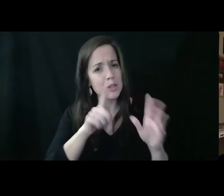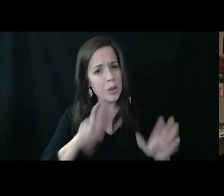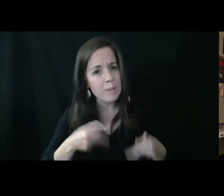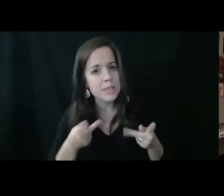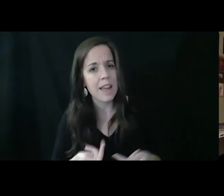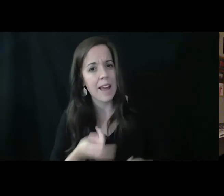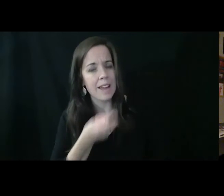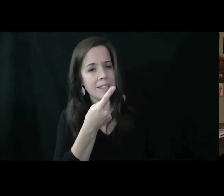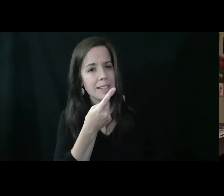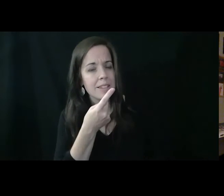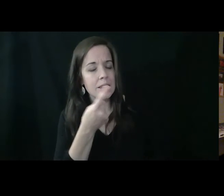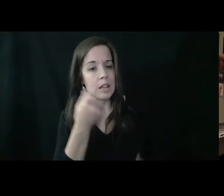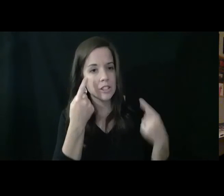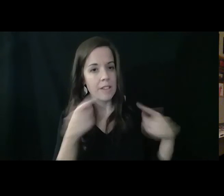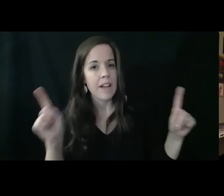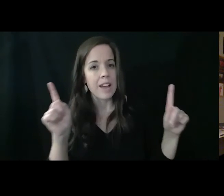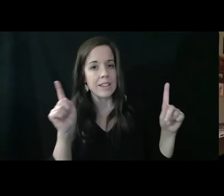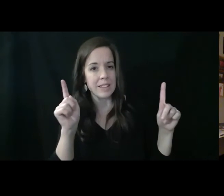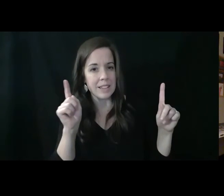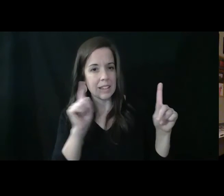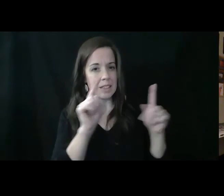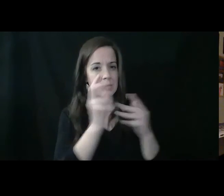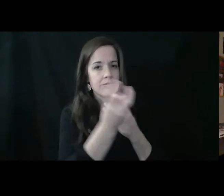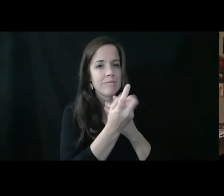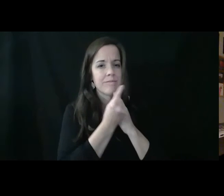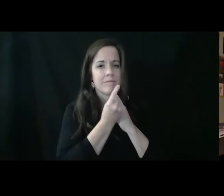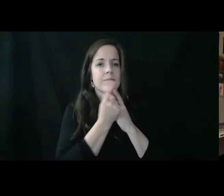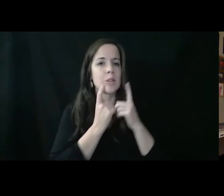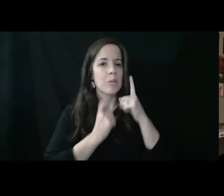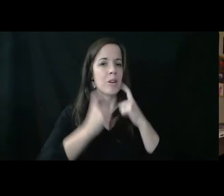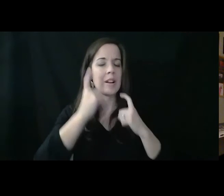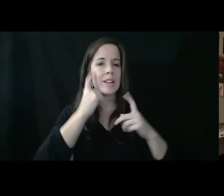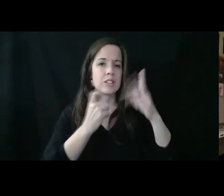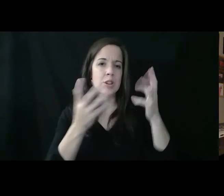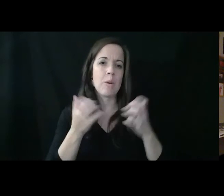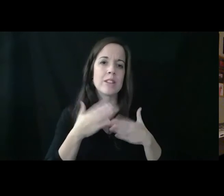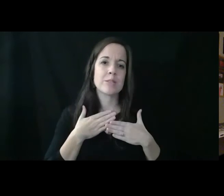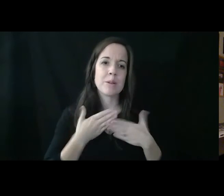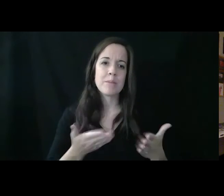How she finally chokes against my shoulder, how she wants permission to feel. Or a place,